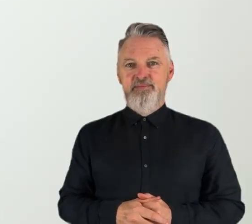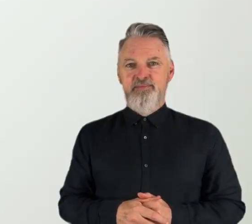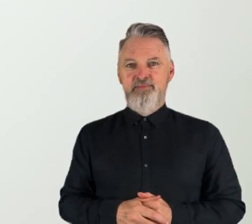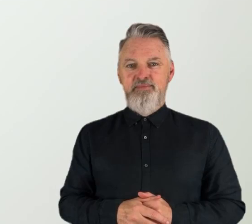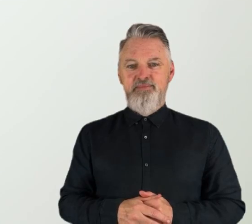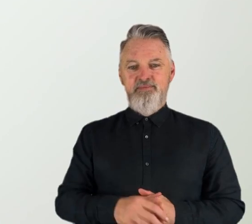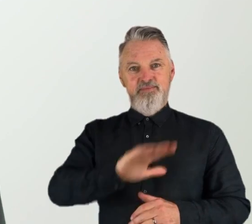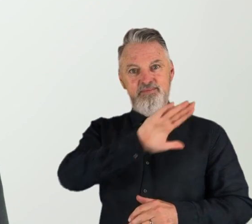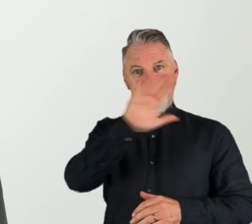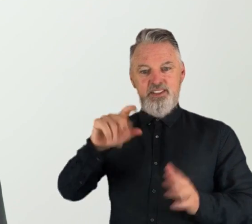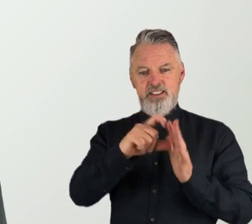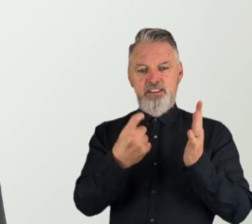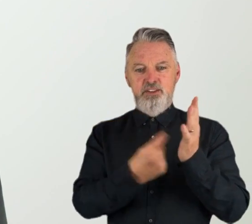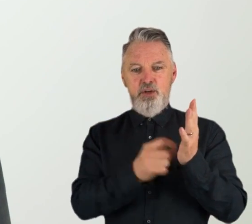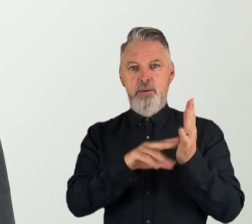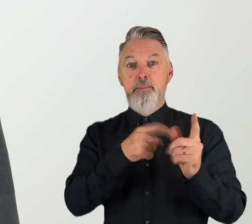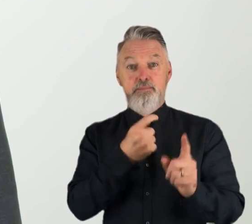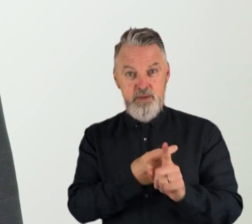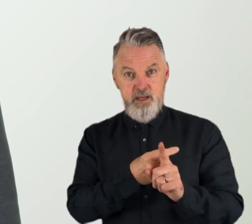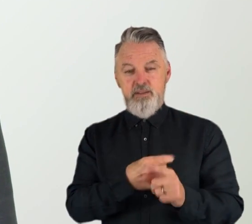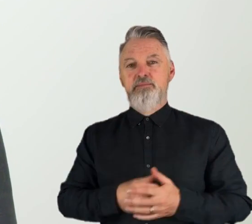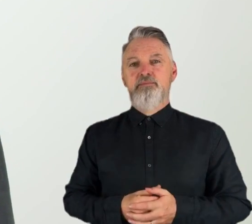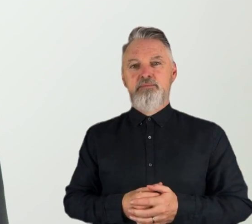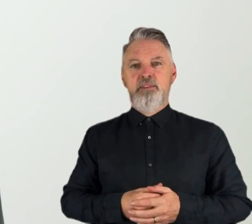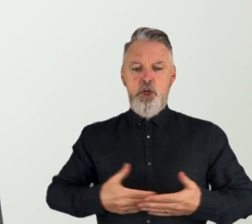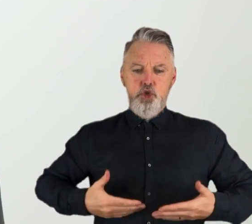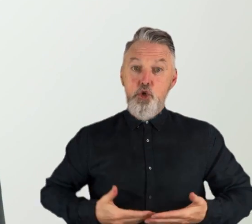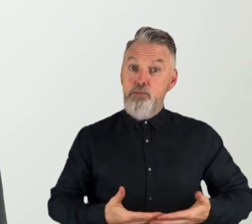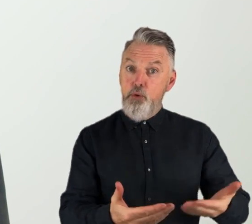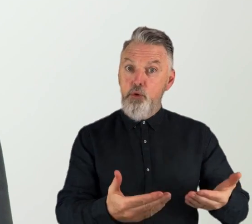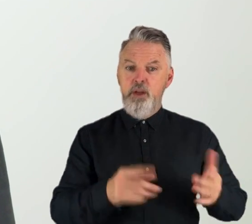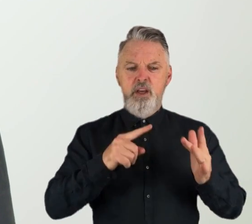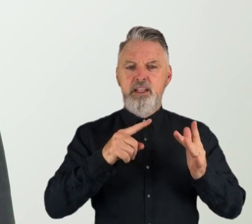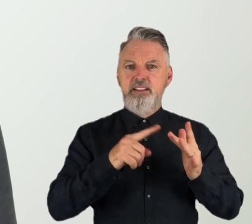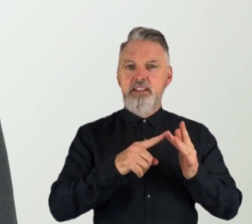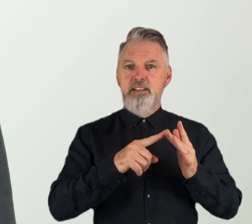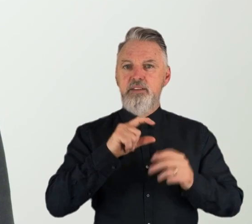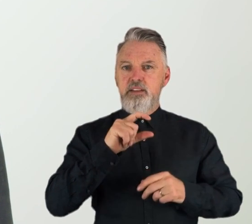Hi, I’m Dr. Mark Tracy, a newborn intensive care specialist with 30 years of experience,